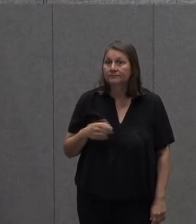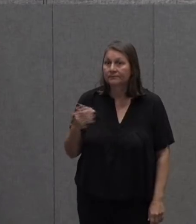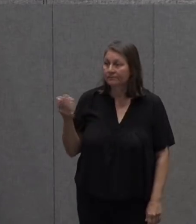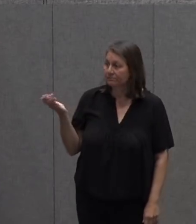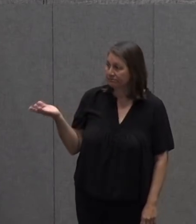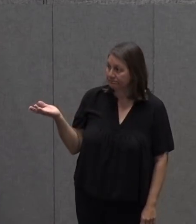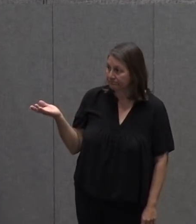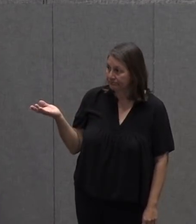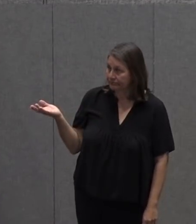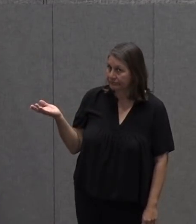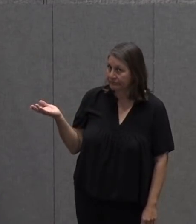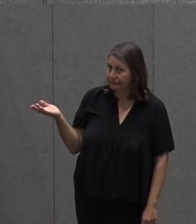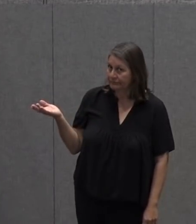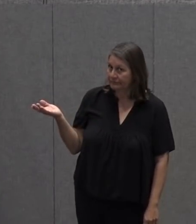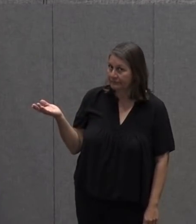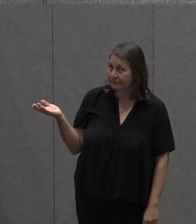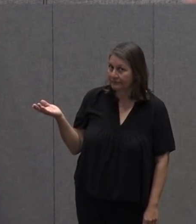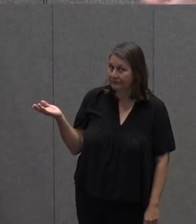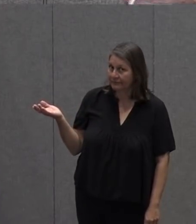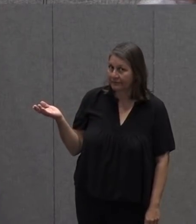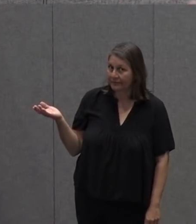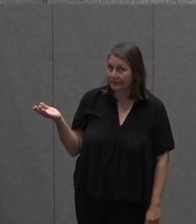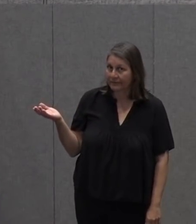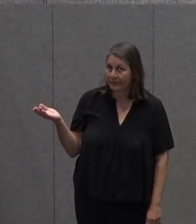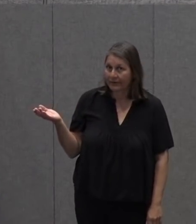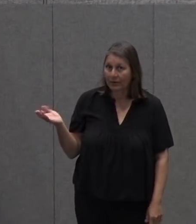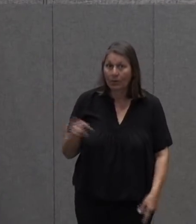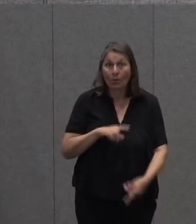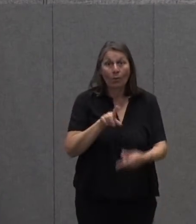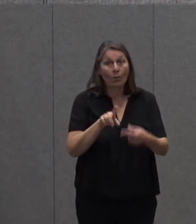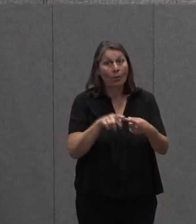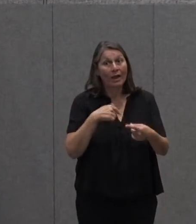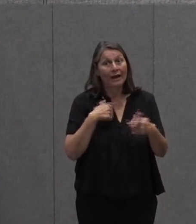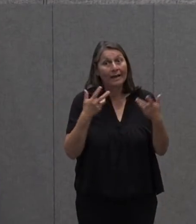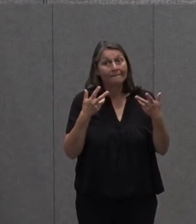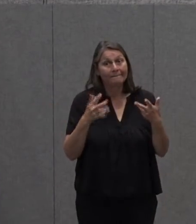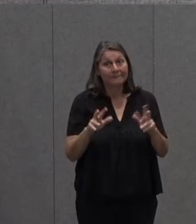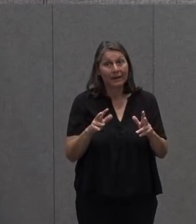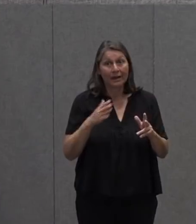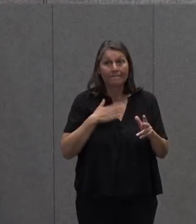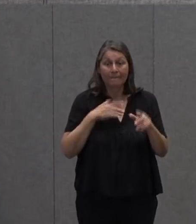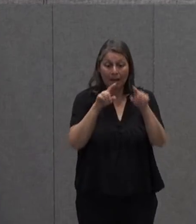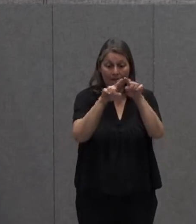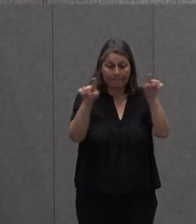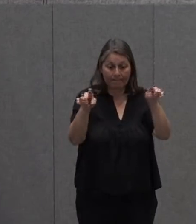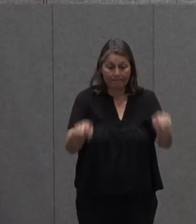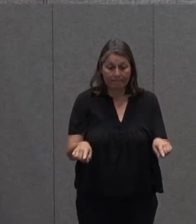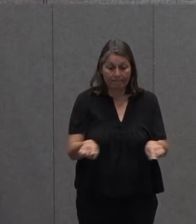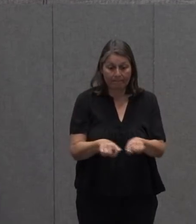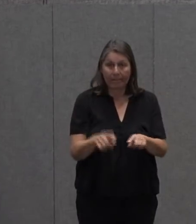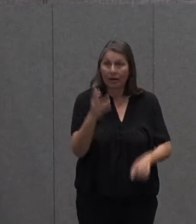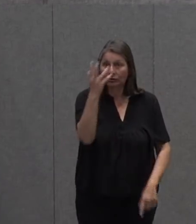This is how I started. Now when I'm all done my box will look like this.